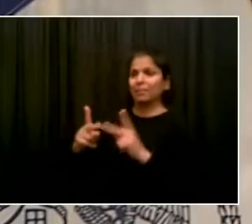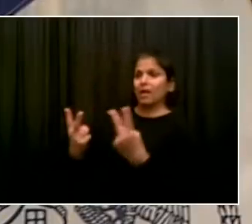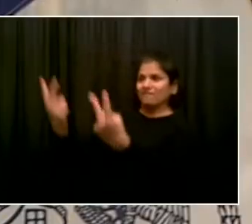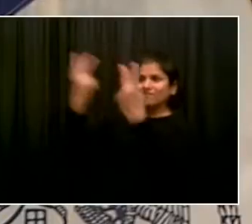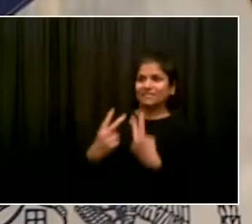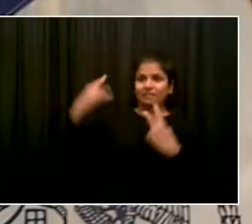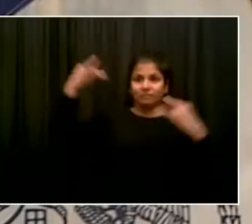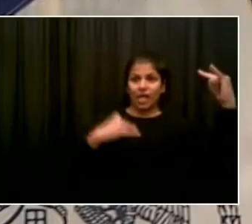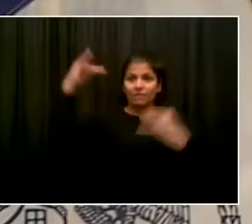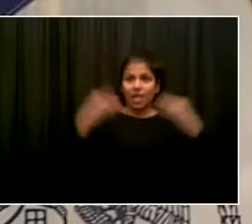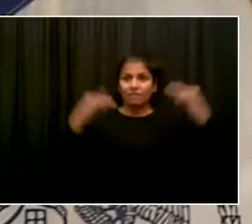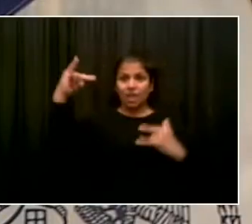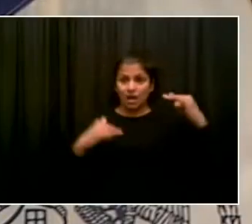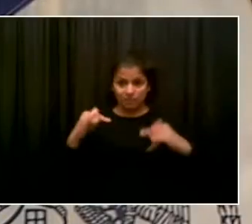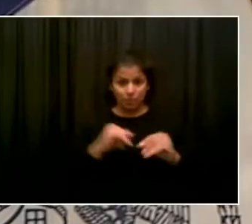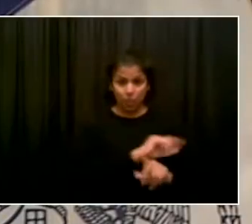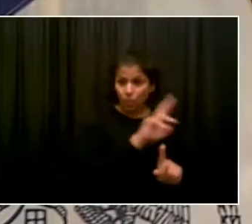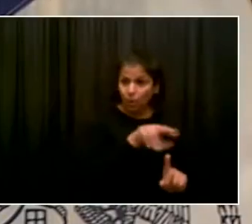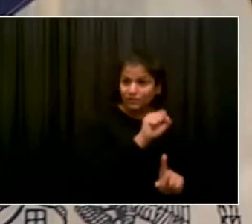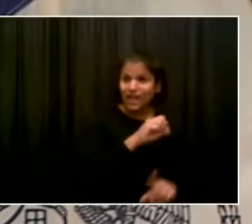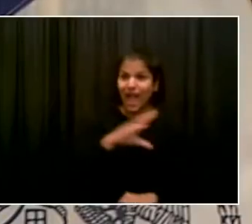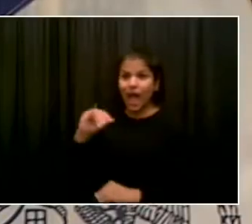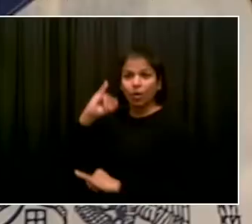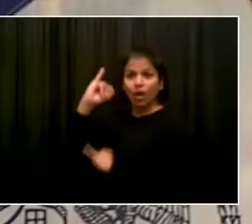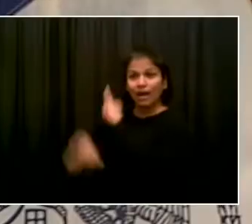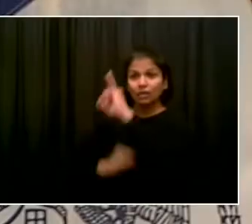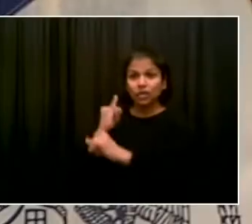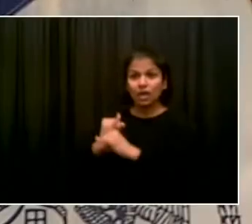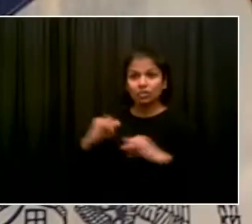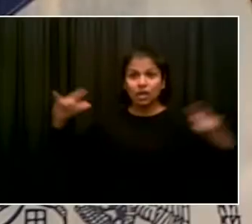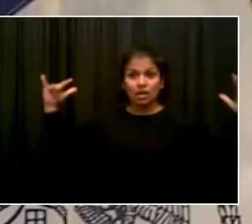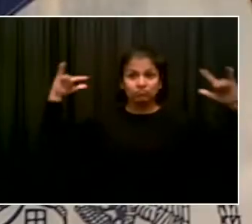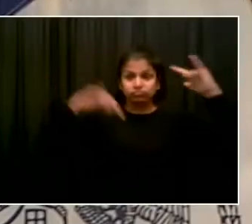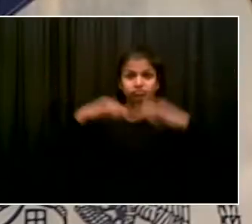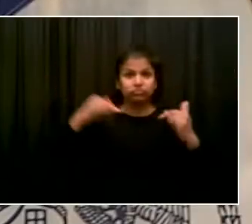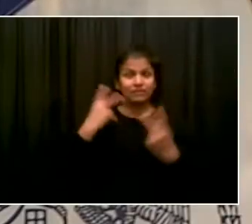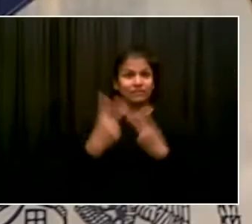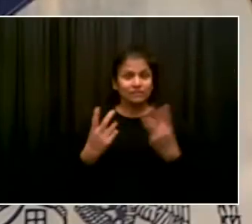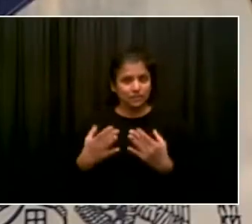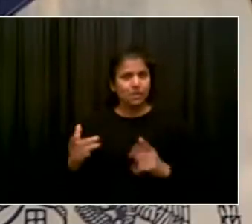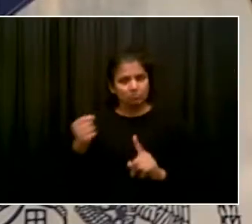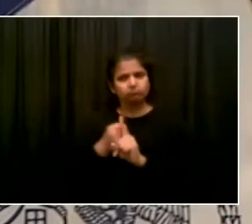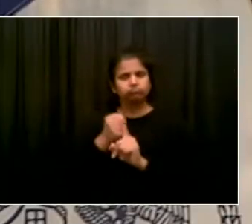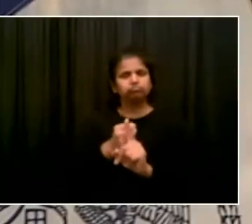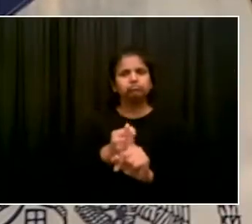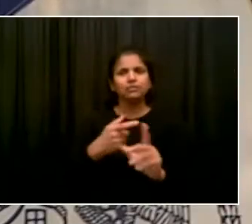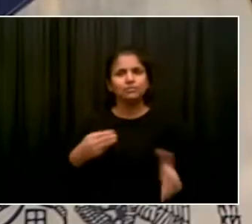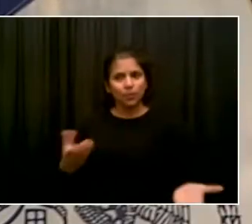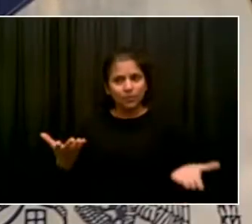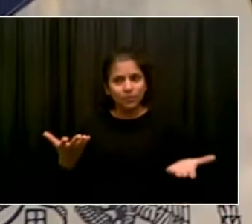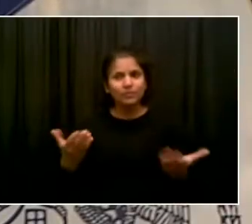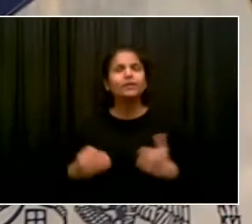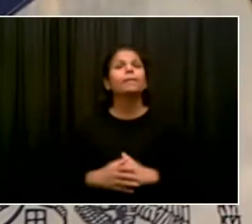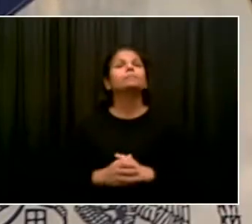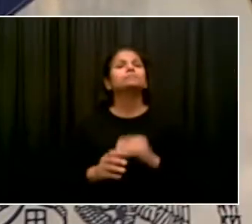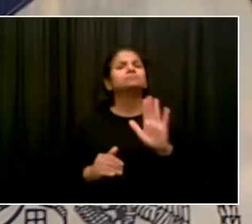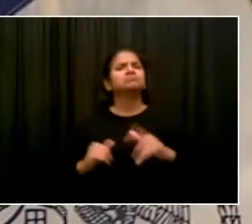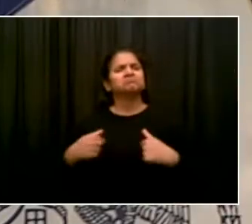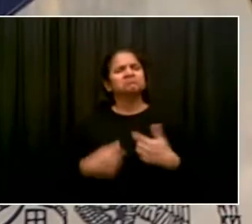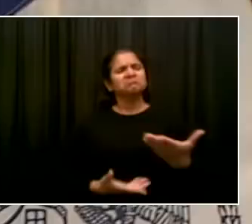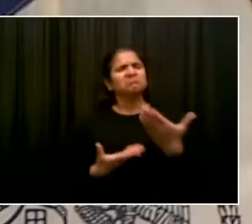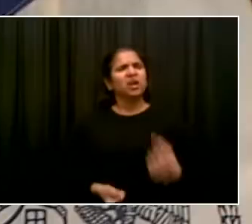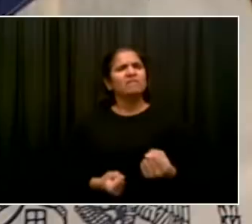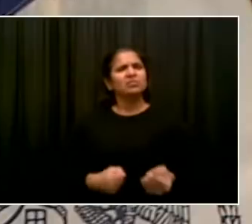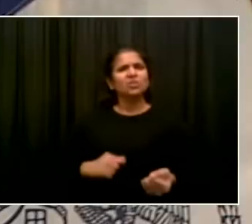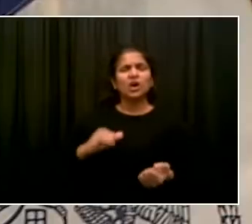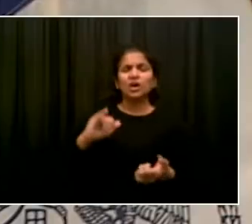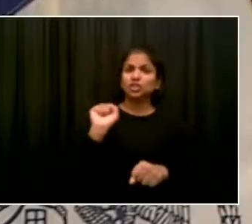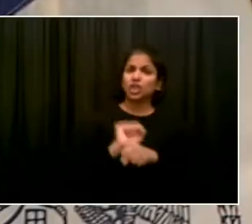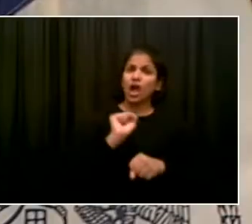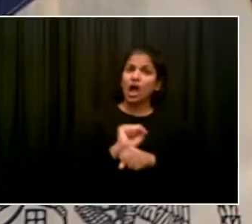WHILE TRAVEL